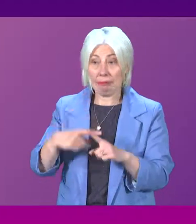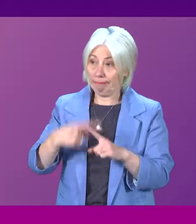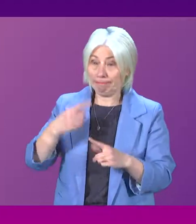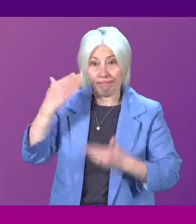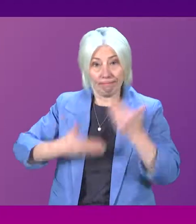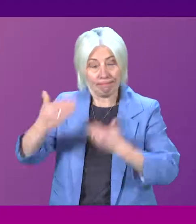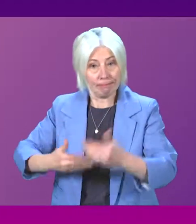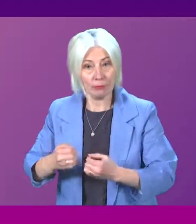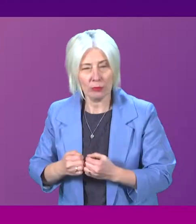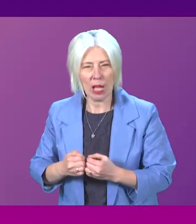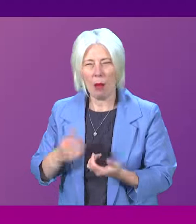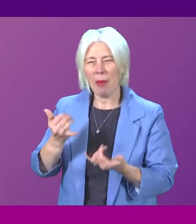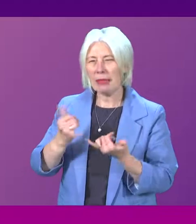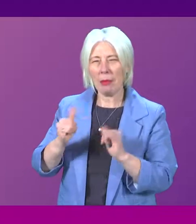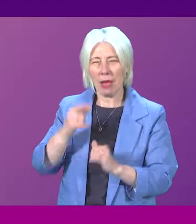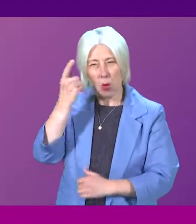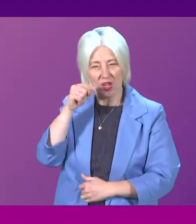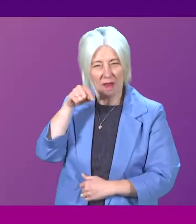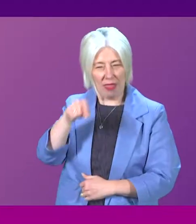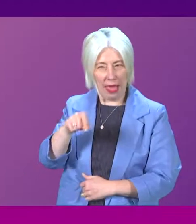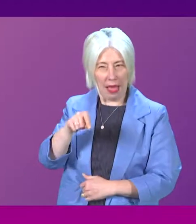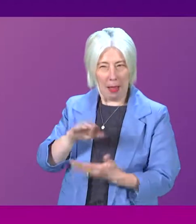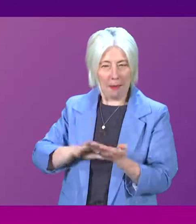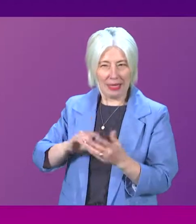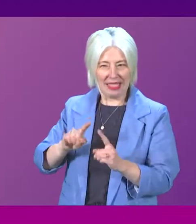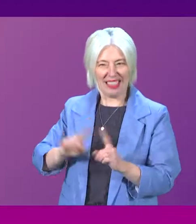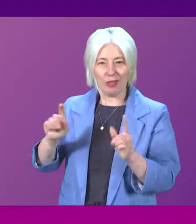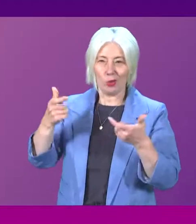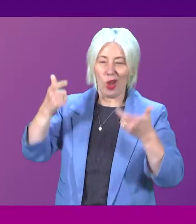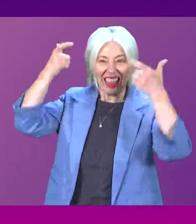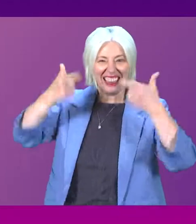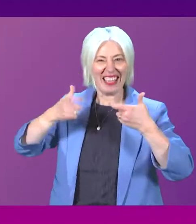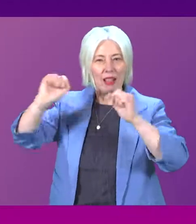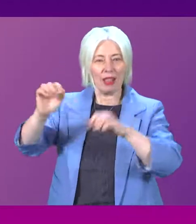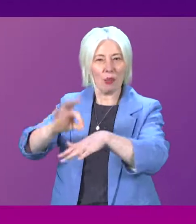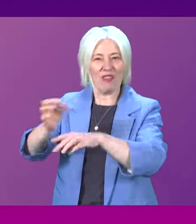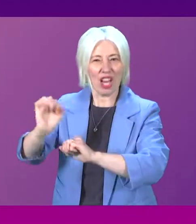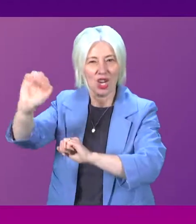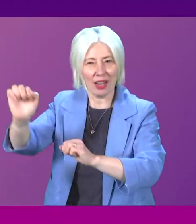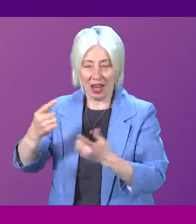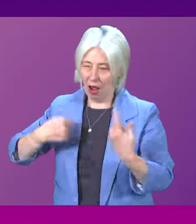I sometimes wonder whether what “at speed” means to the legal profession is slightly different from what it means to the rest of us.